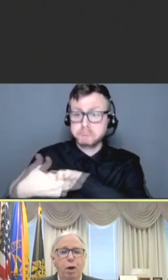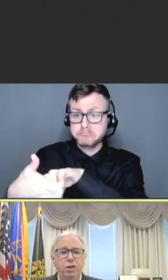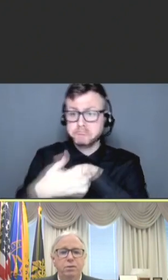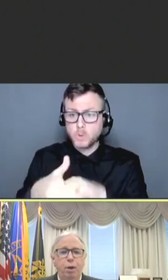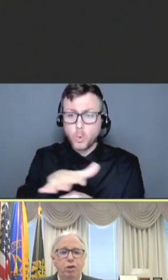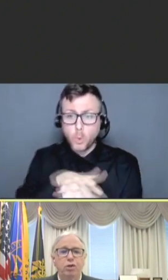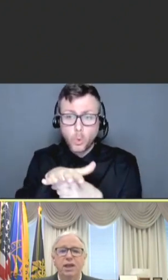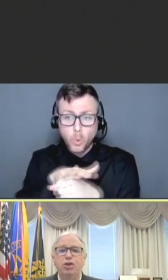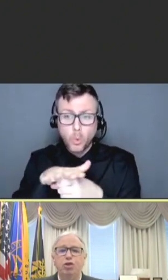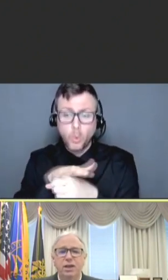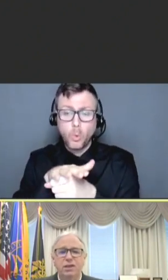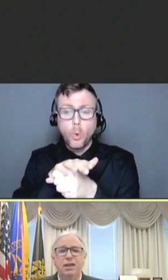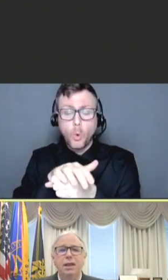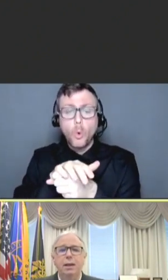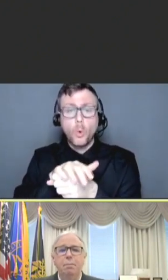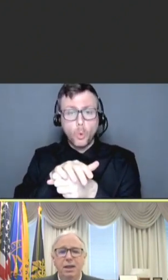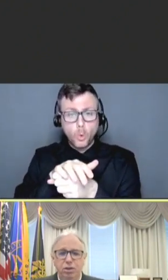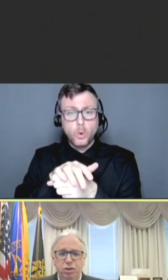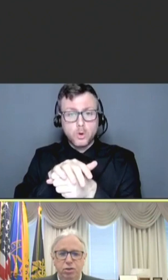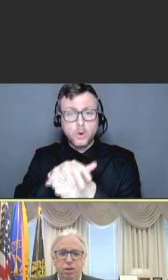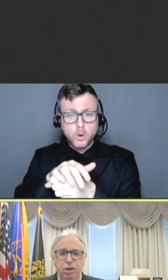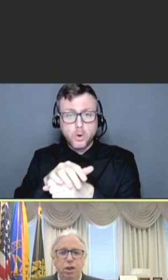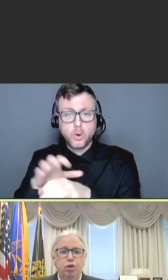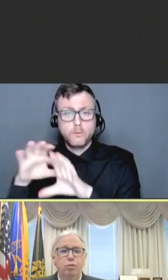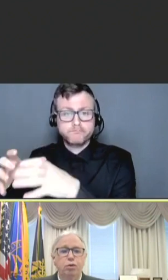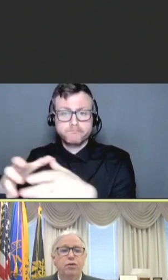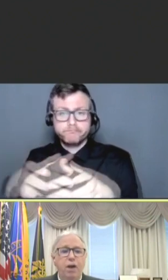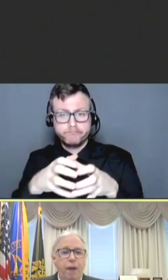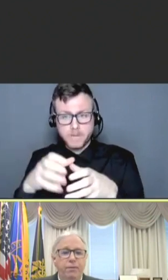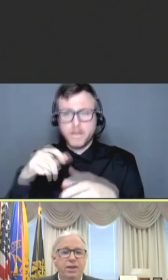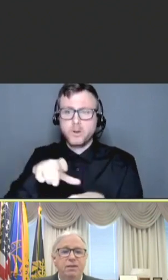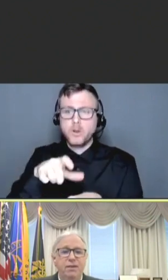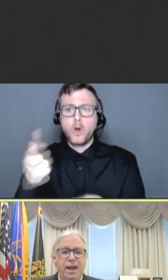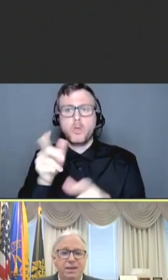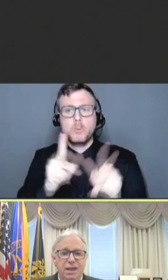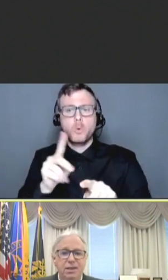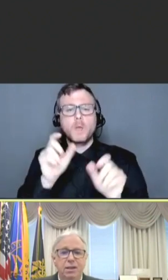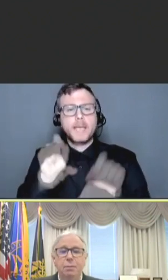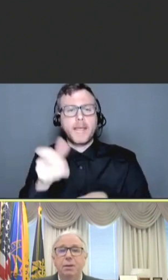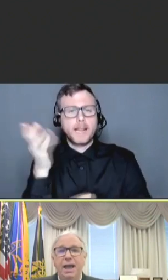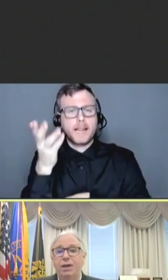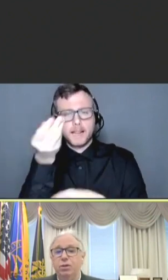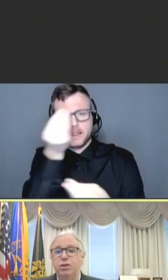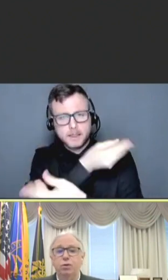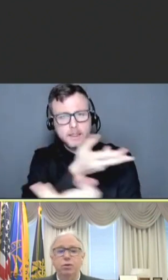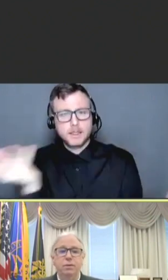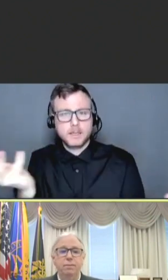partners and trusted messengers, to improve confidence in vaccines among at risk groups.